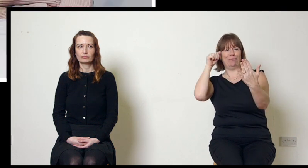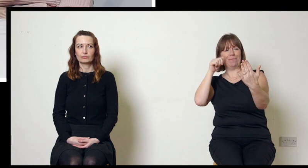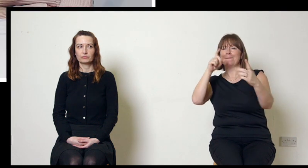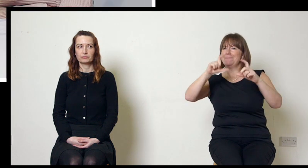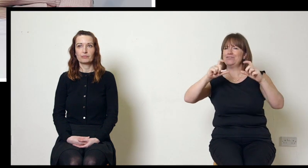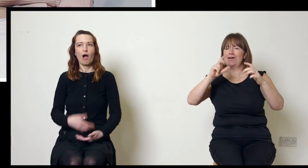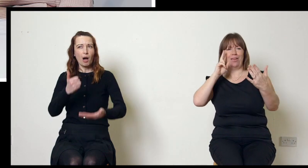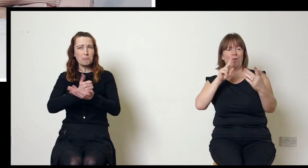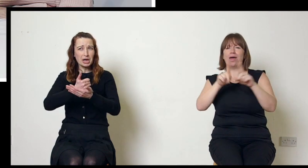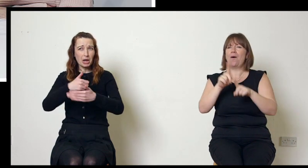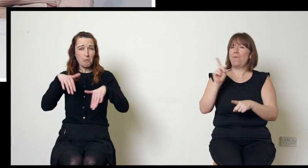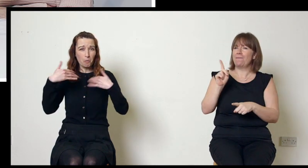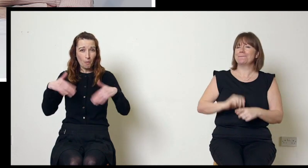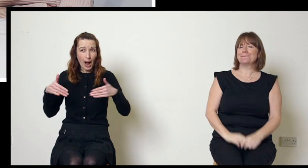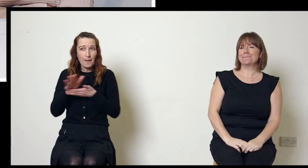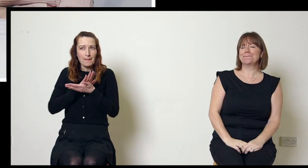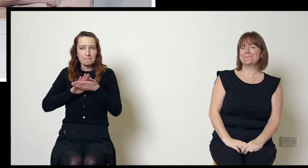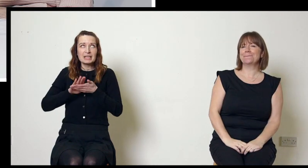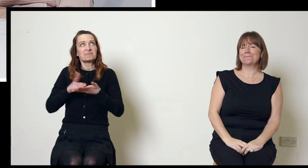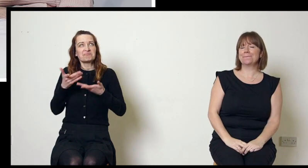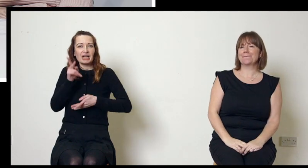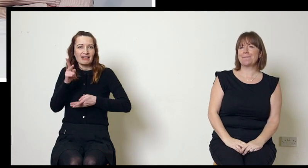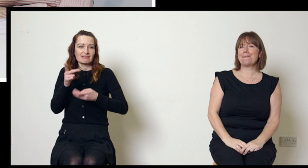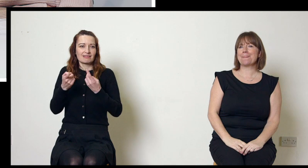Brilliant! So that's again, that's a non expensive